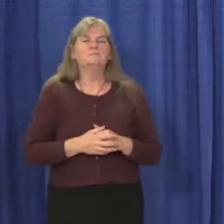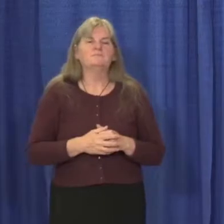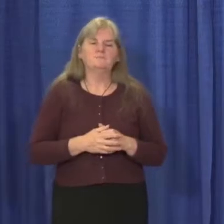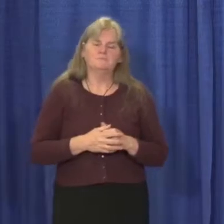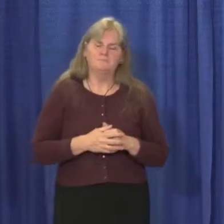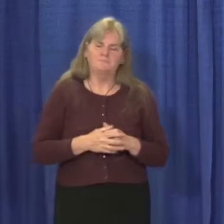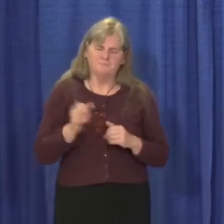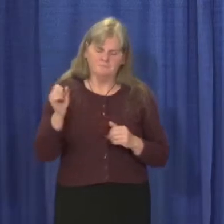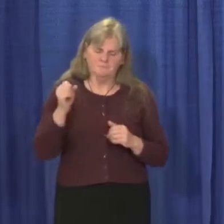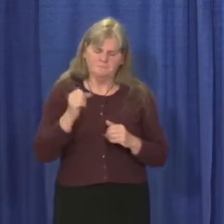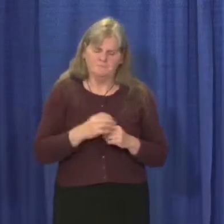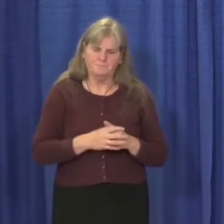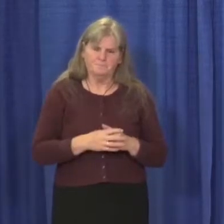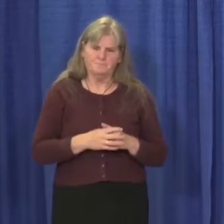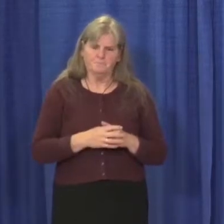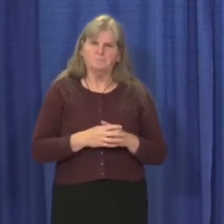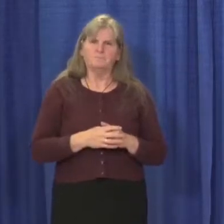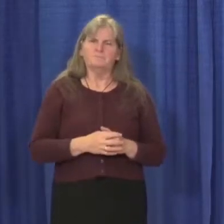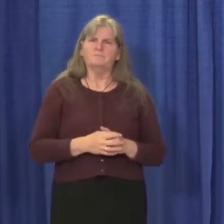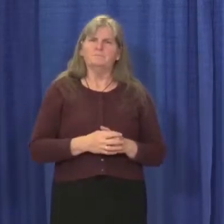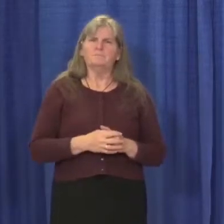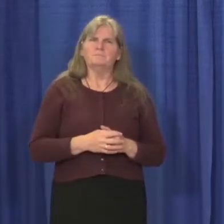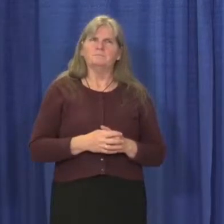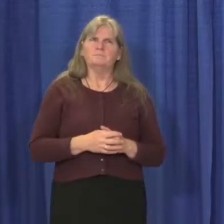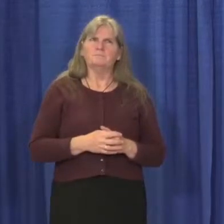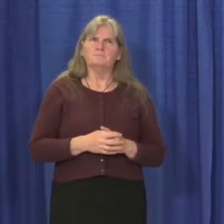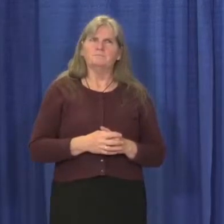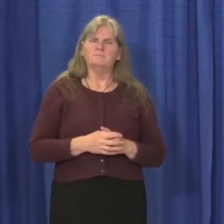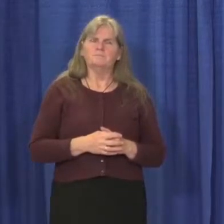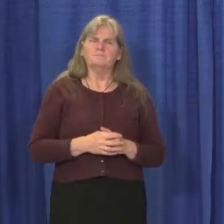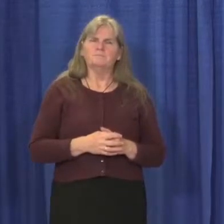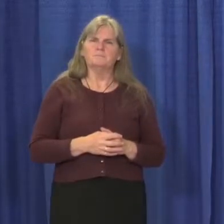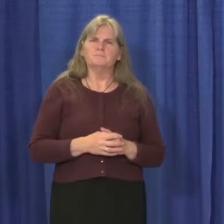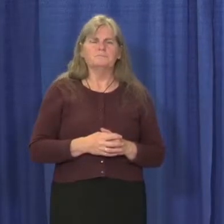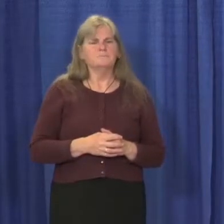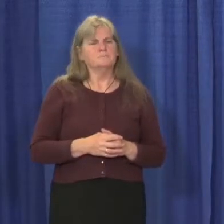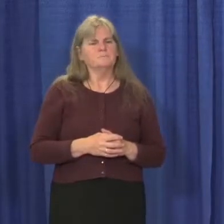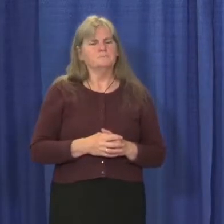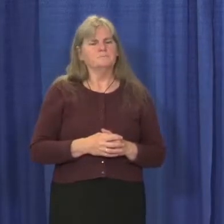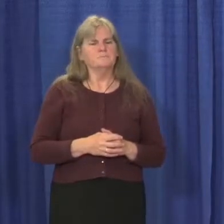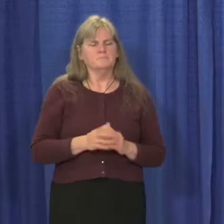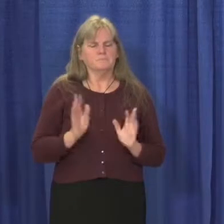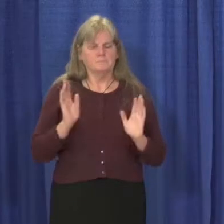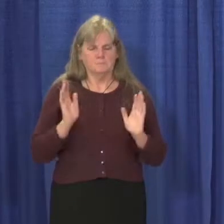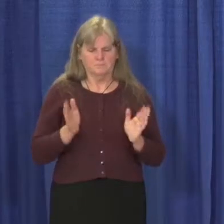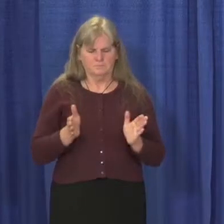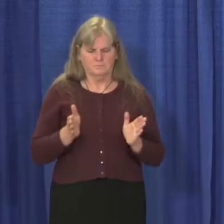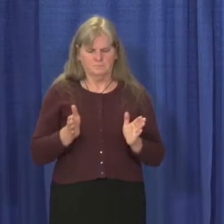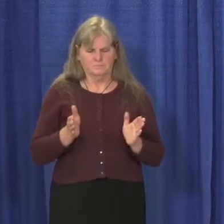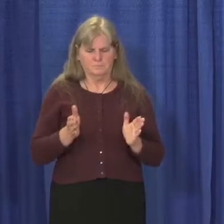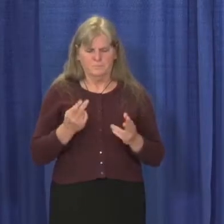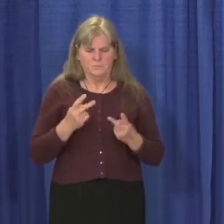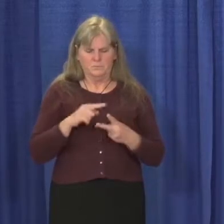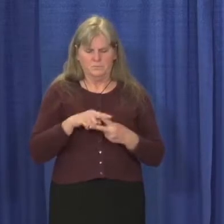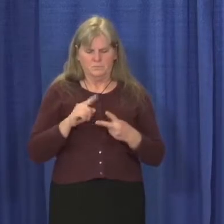Pat: Do you have a follow question. Reporter: I'm trying to square the twah to my messages,